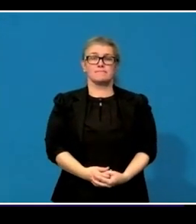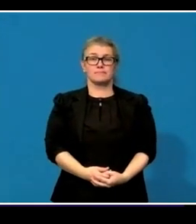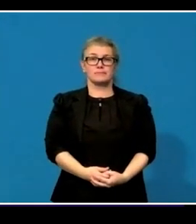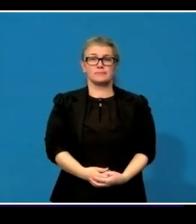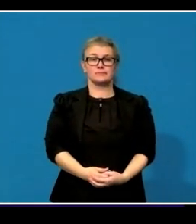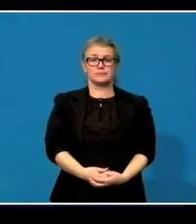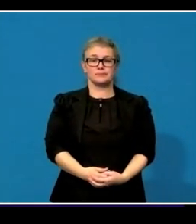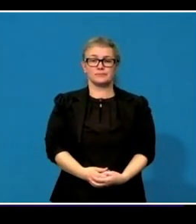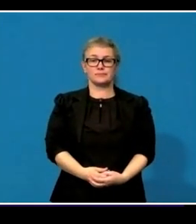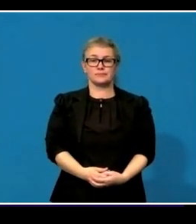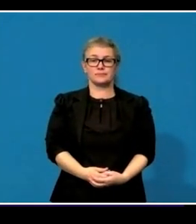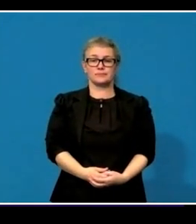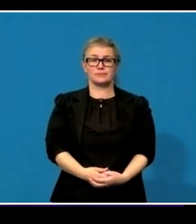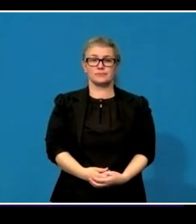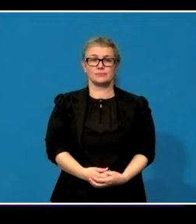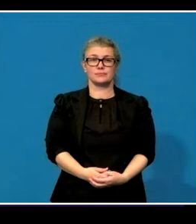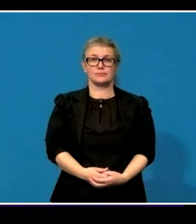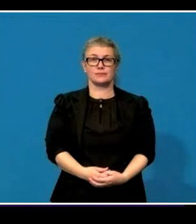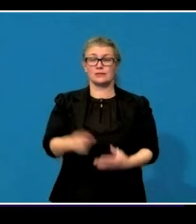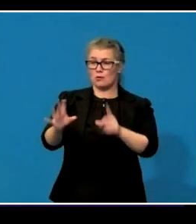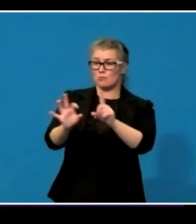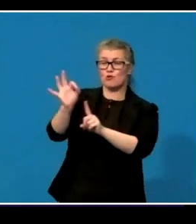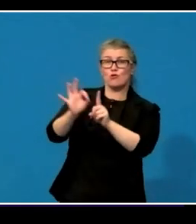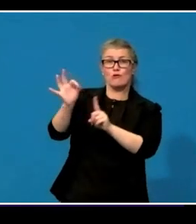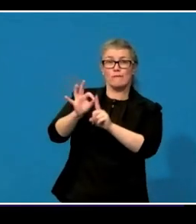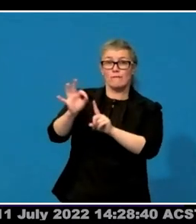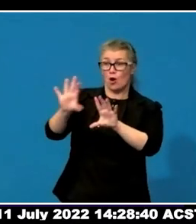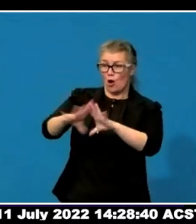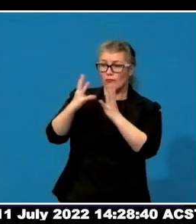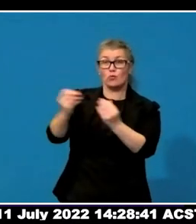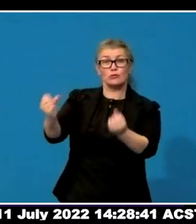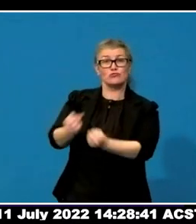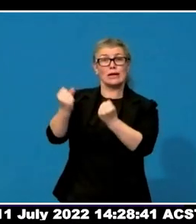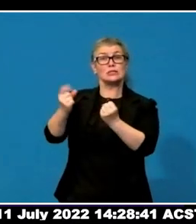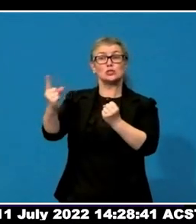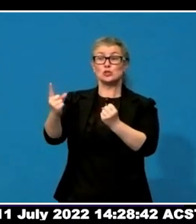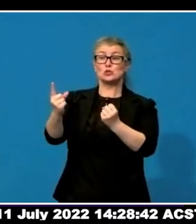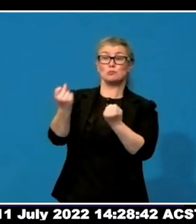"And improve overall strength." Yes, "tone and prevent health problems." It's just that mine was double-sided printing: "...